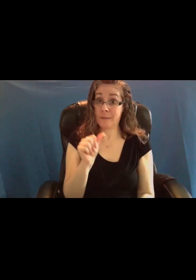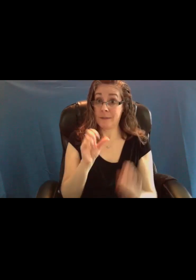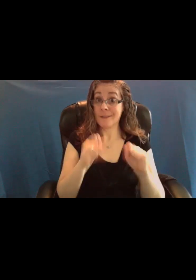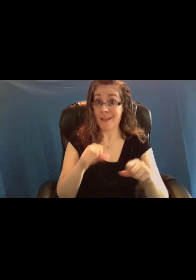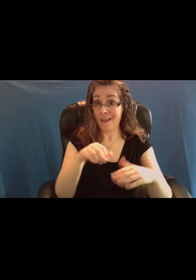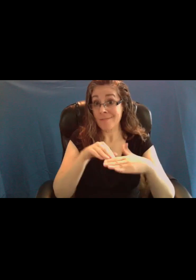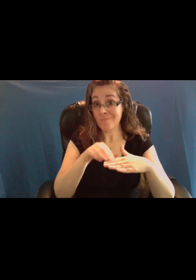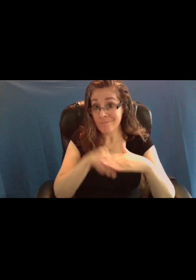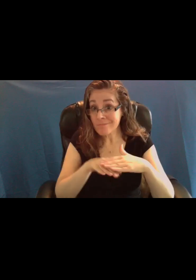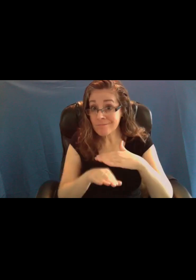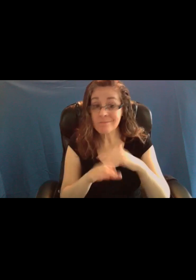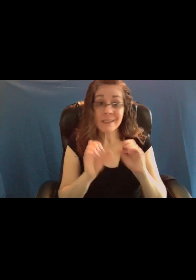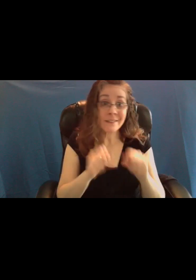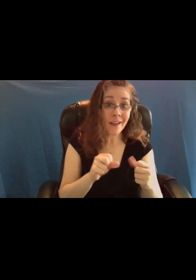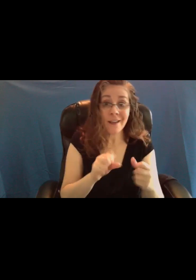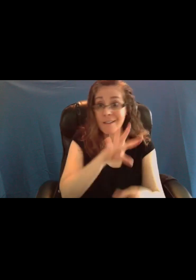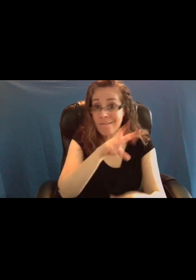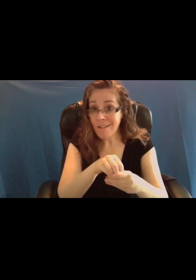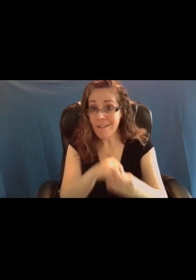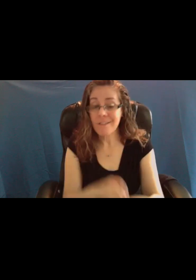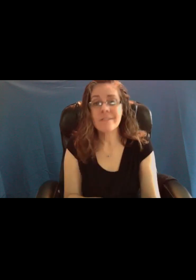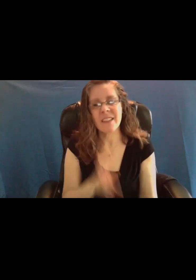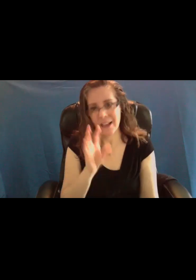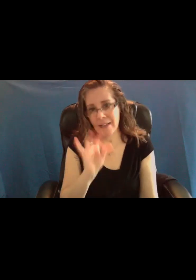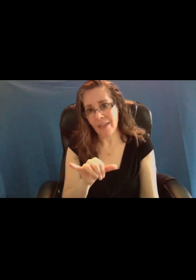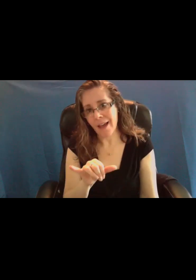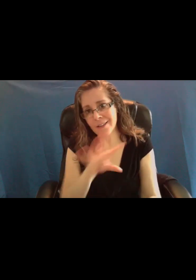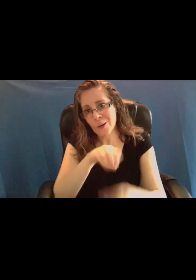obligates effective communication. The Department of Justice has